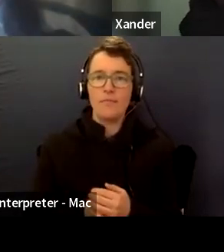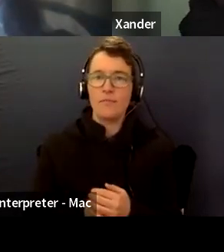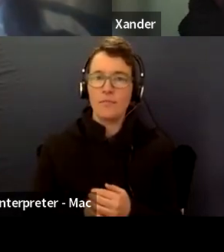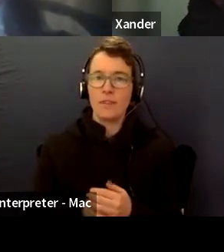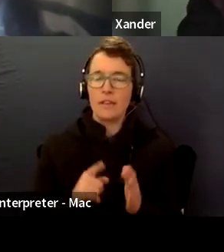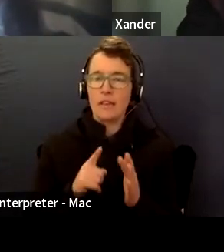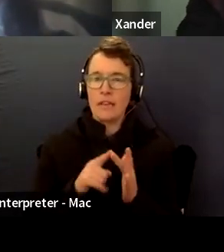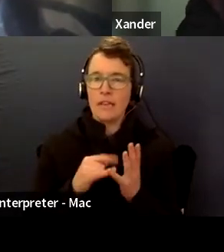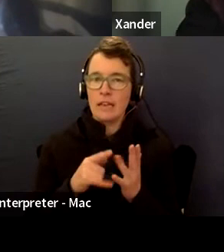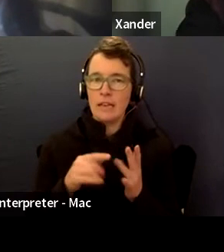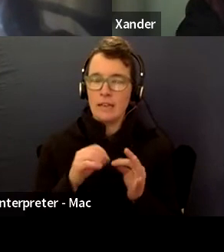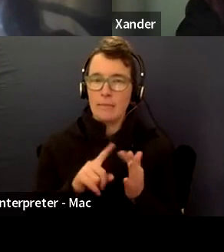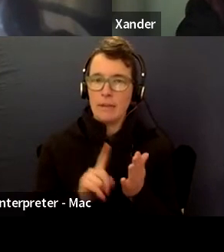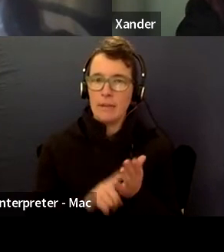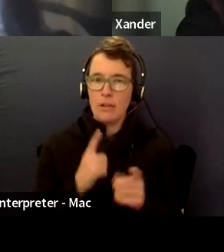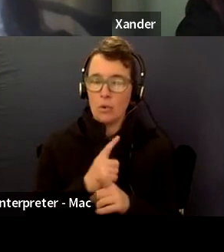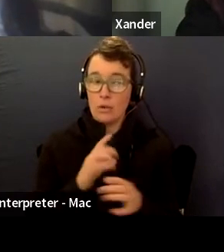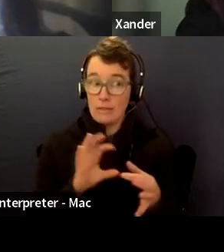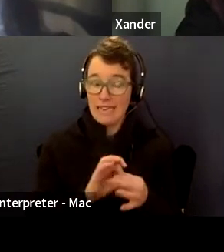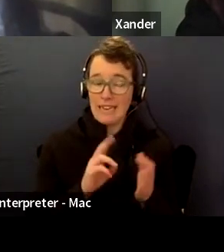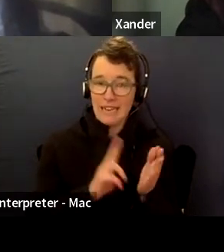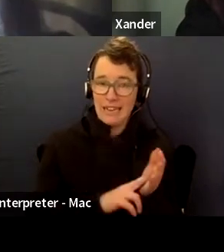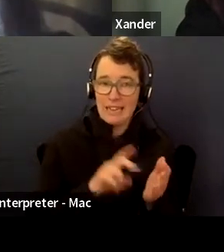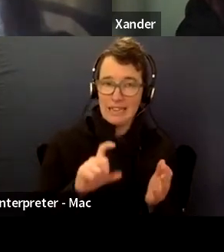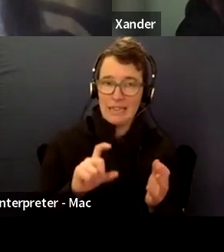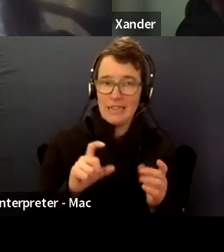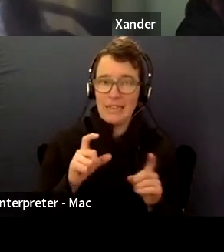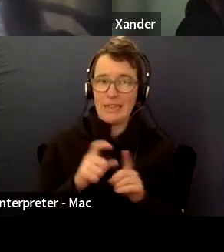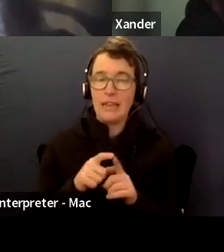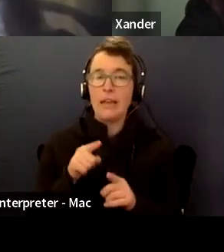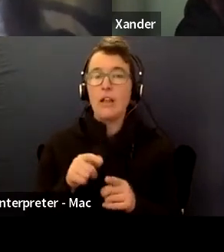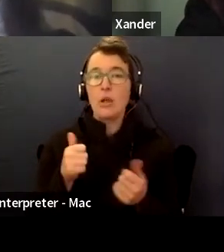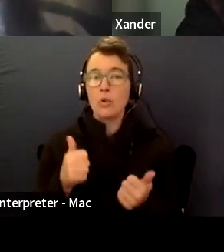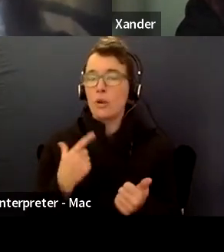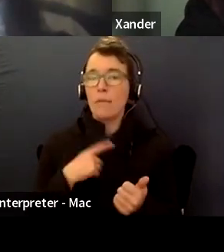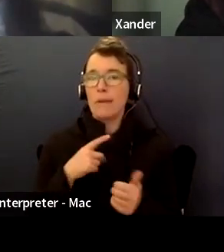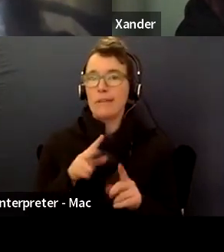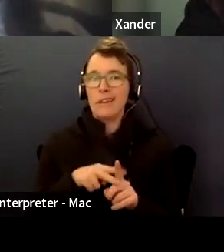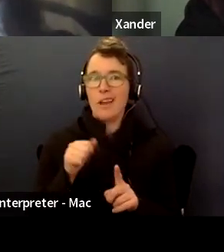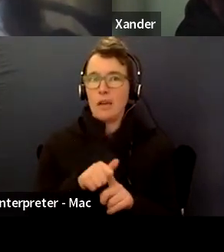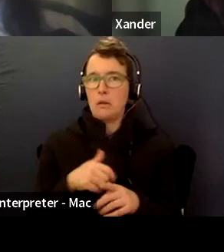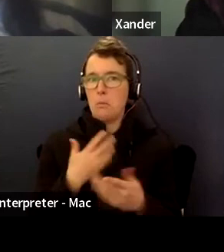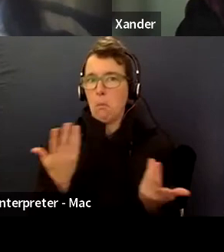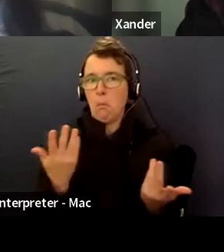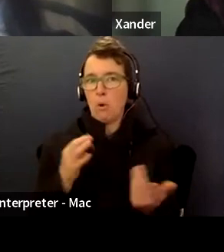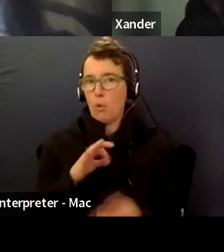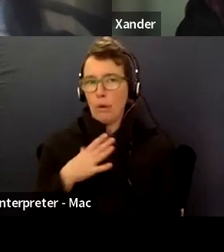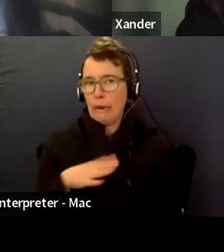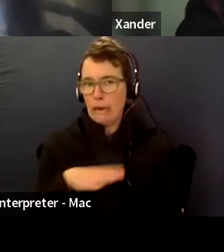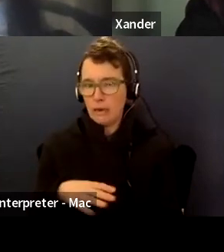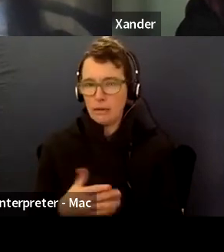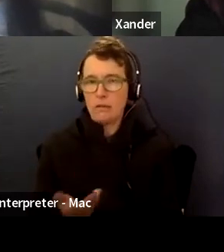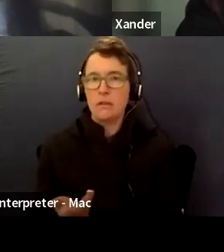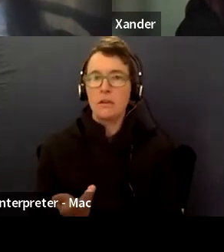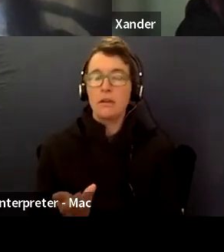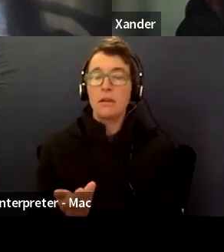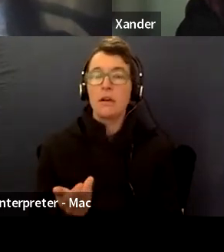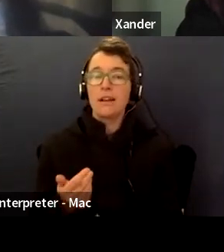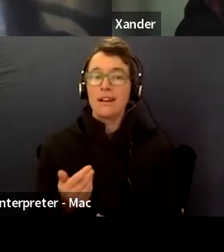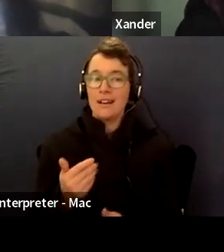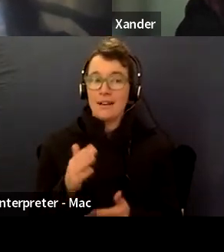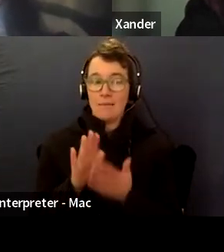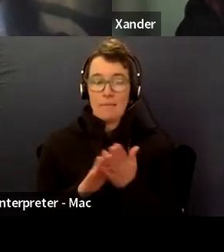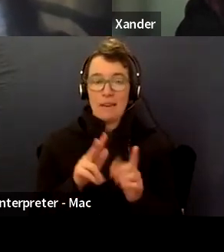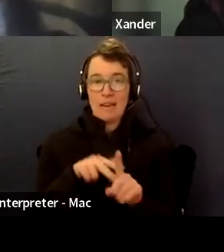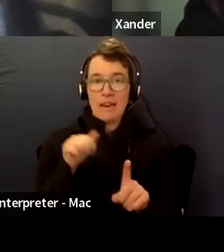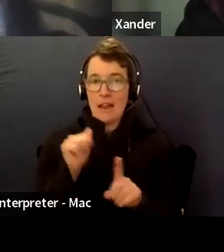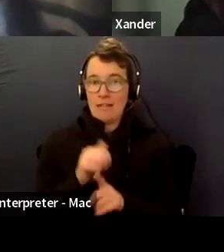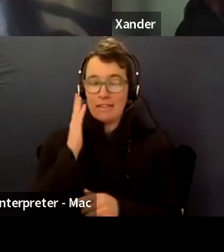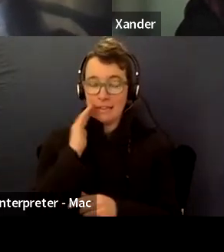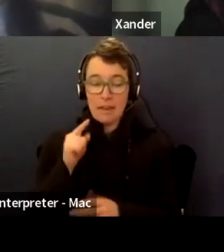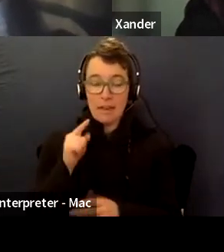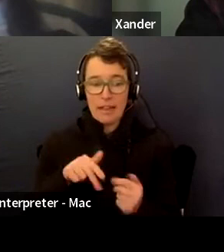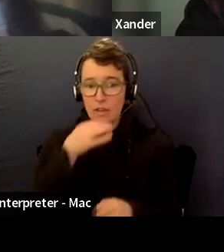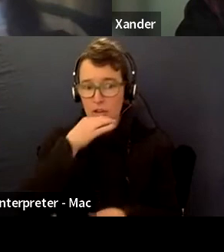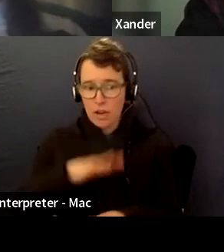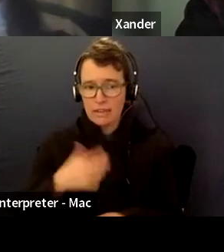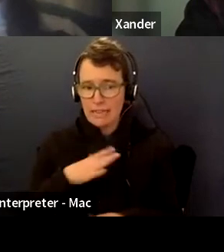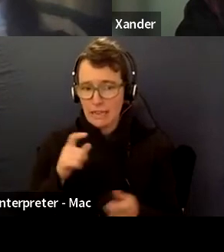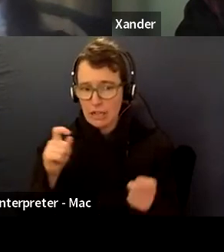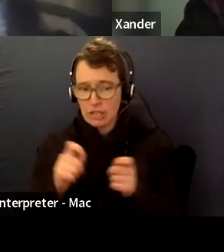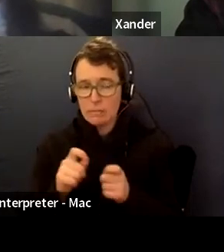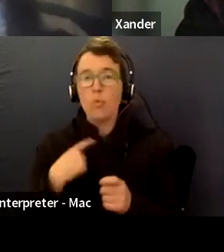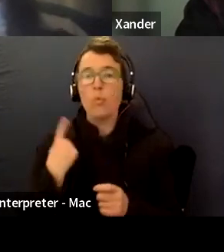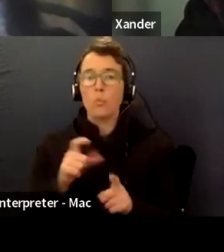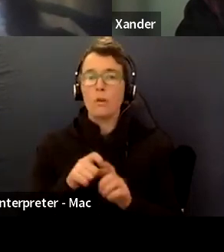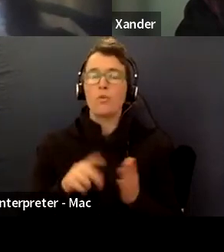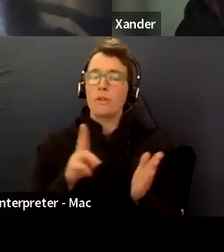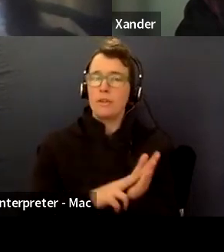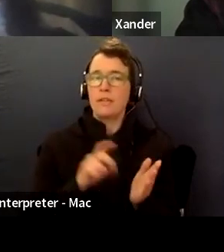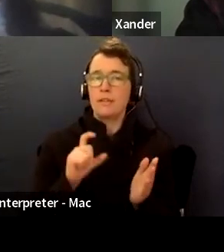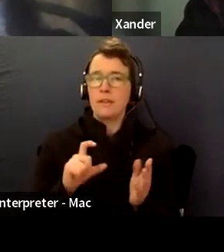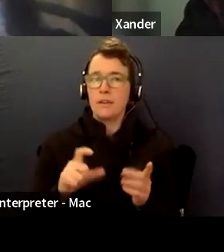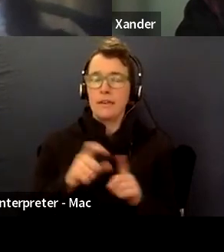thanks, just off of what Emily just said as well the NZD is good because it doesn't take diagnosis into account when a child needs an adjustment made for them diagnosis or not, we do and then 60 day for them to document that information so that the government